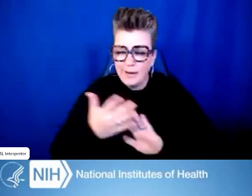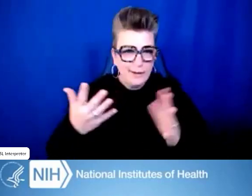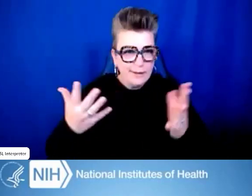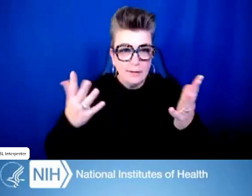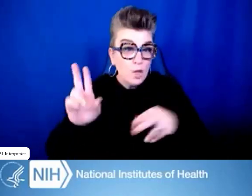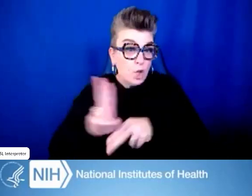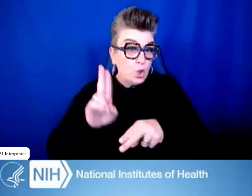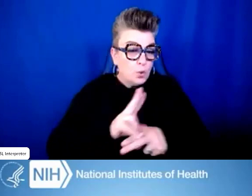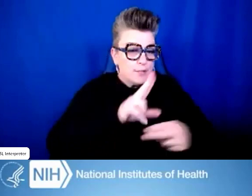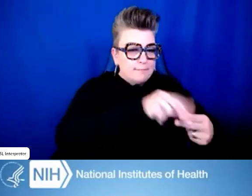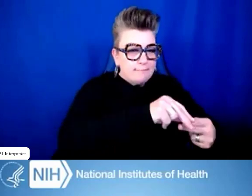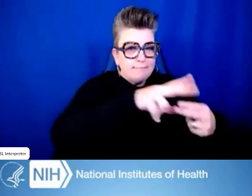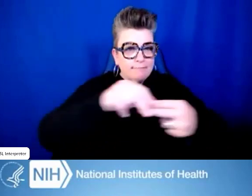as well as building out capacity.